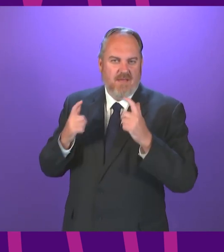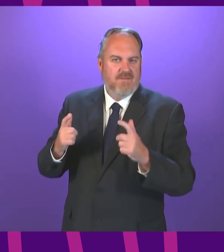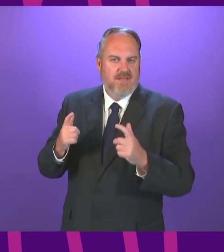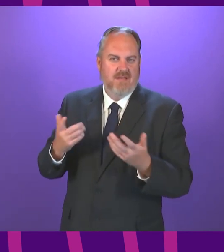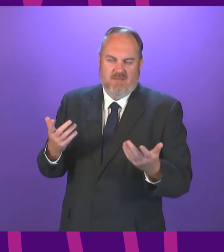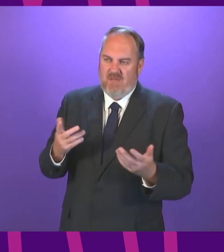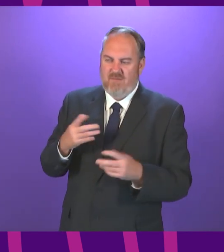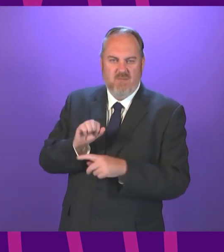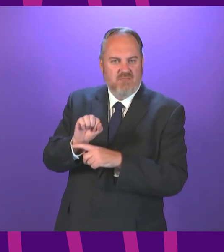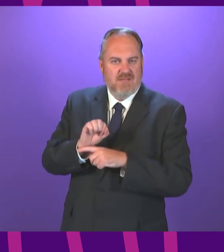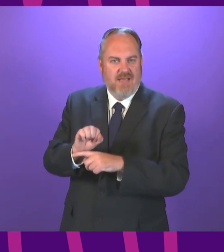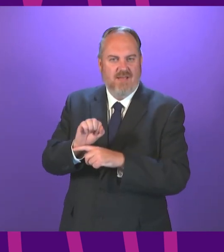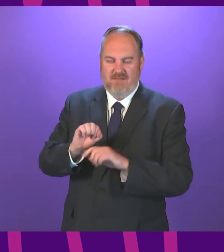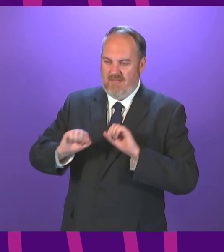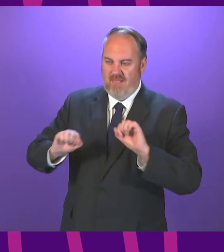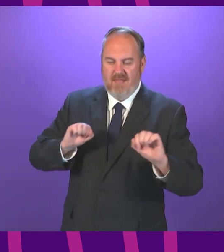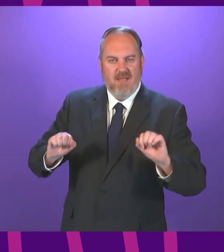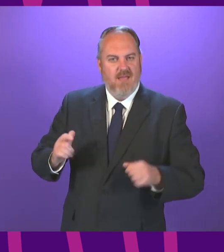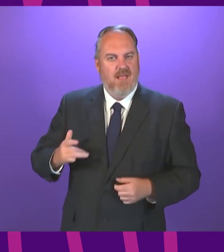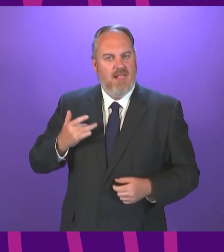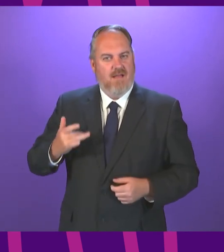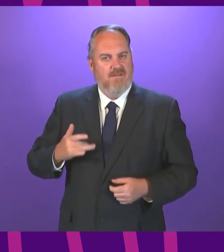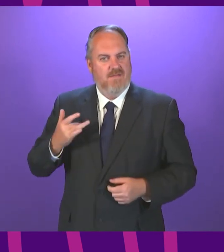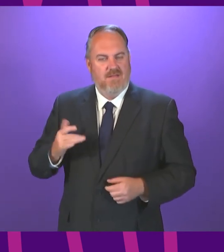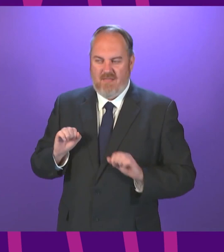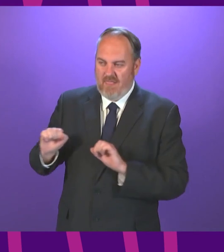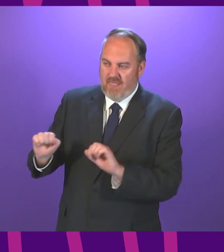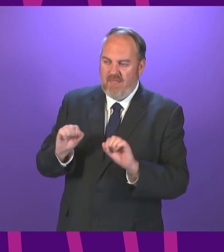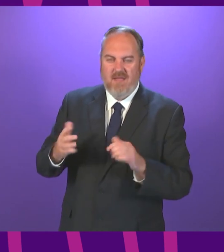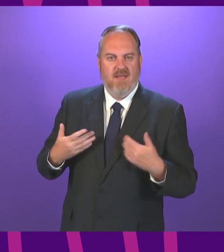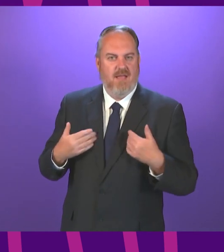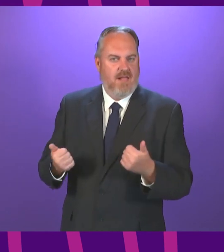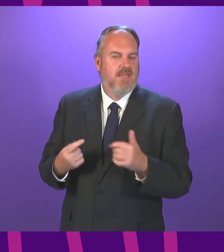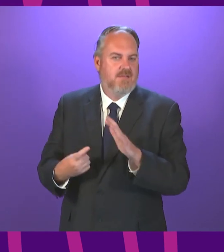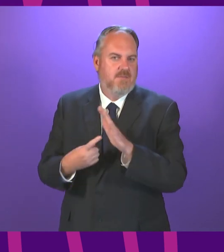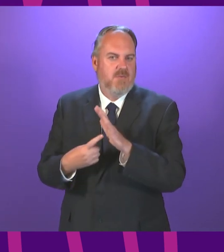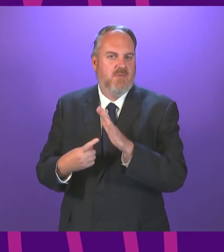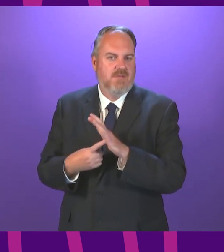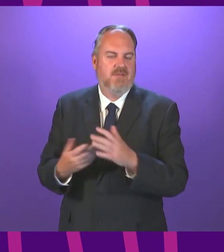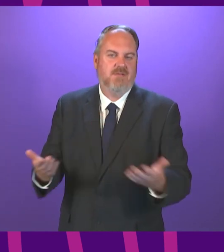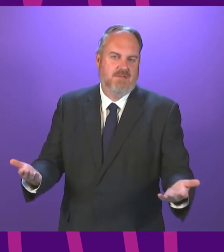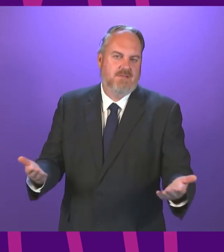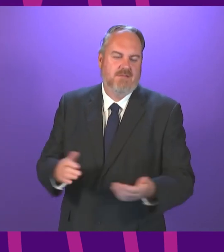health and their lives. We need to treat the issues seriously, which is what we are doing.